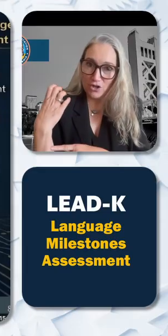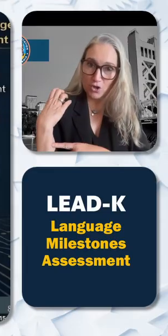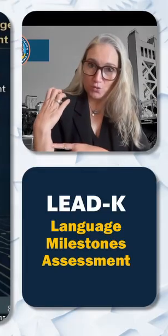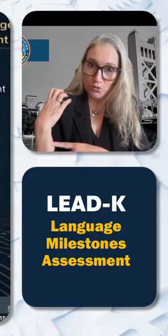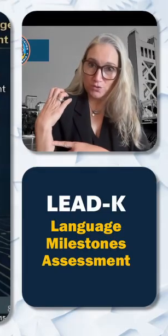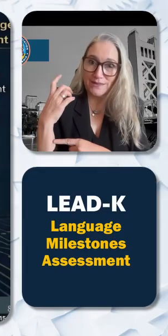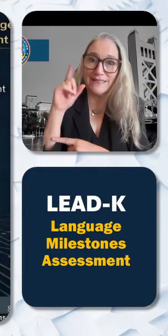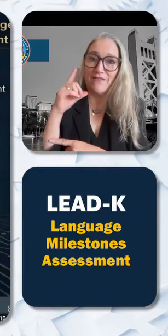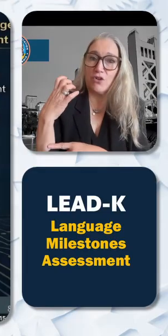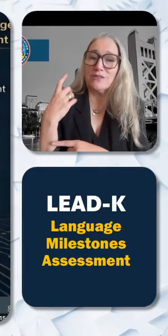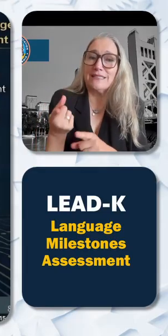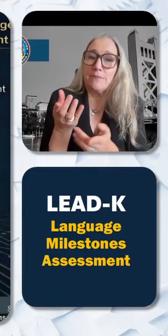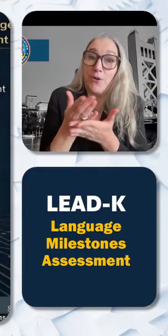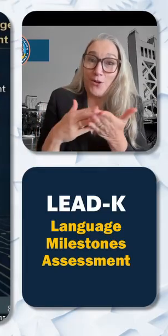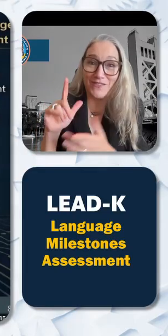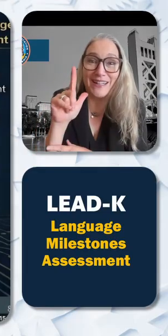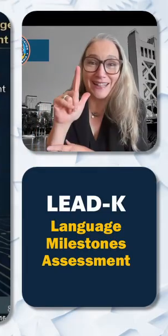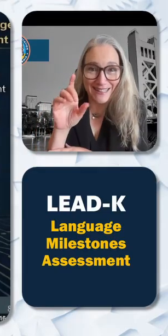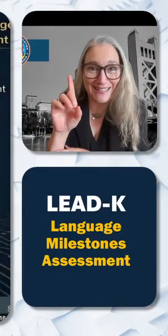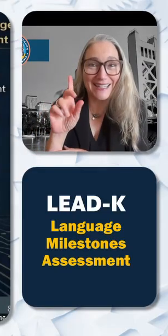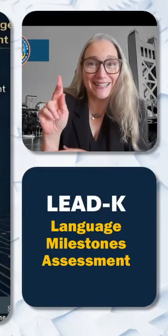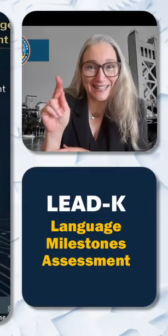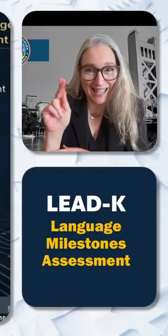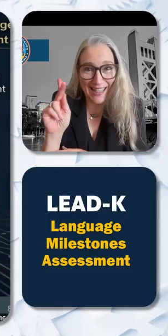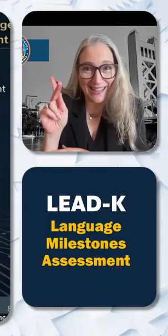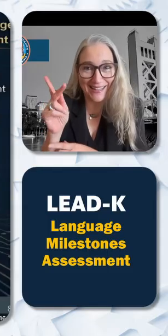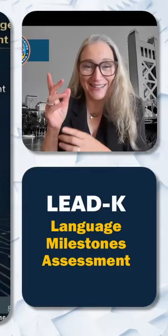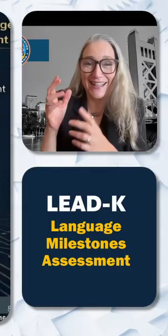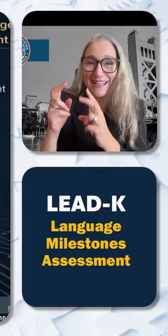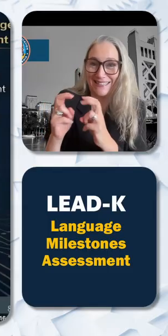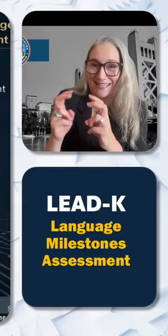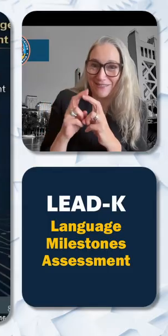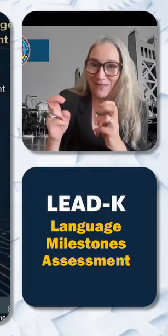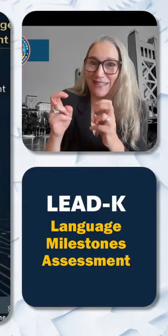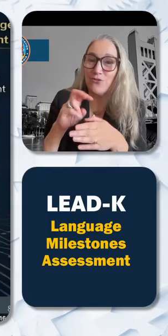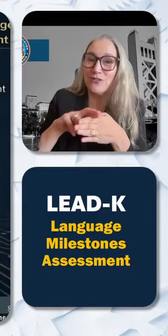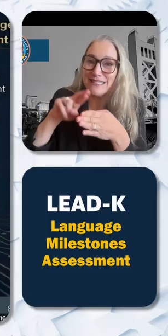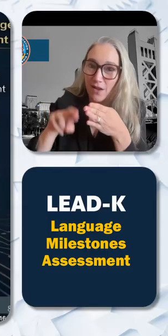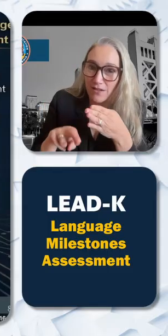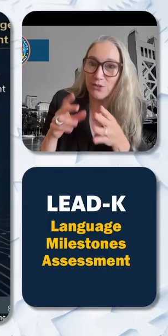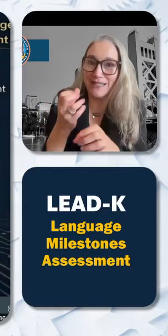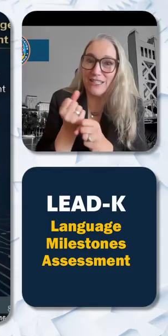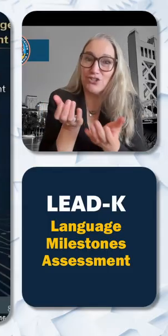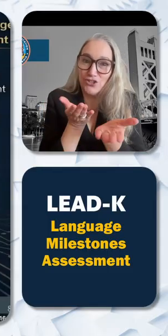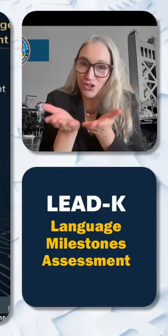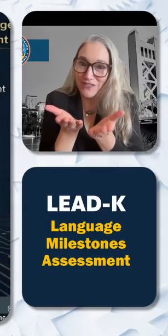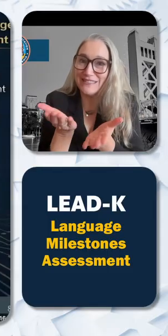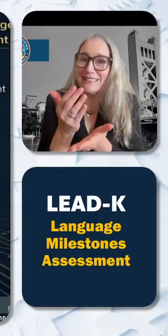Along with training Deaf coaches as well. And Deaf coaches are also a part of the LEAD-K assessment